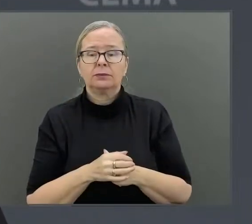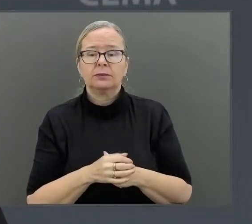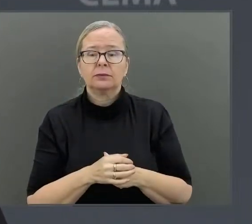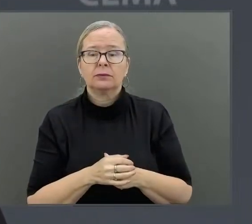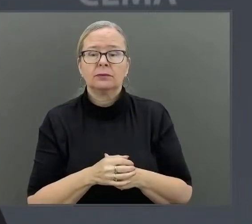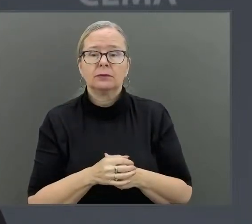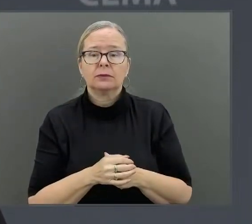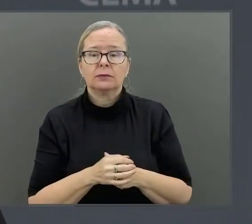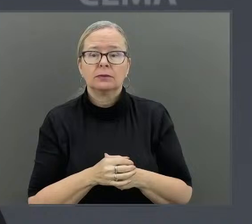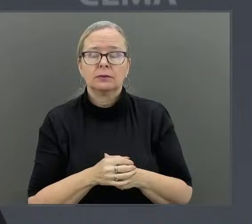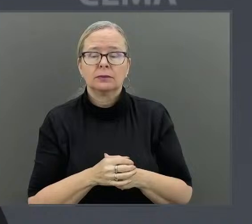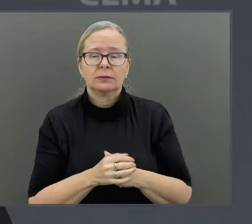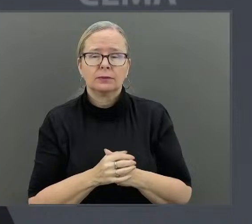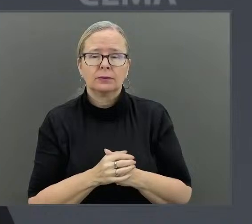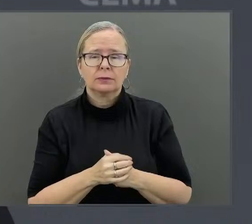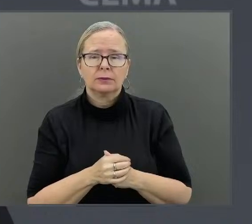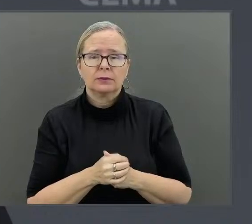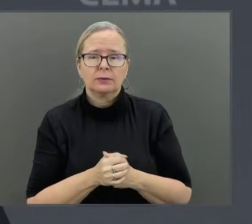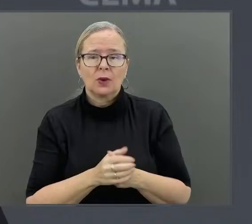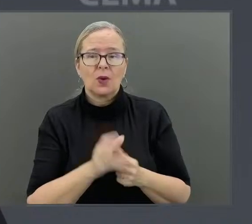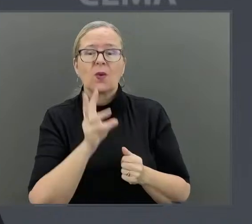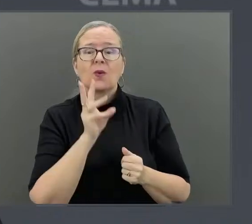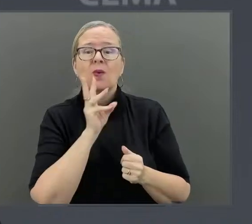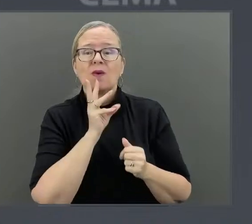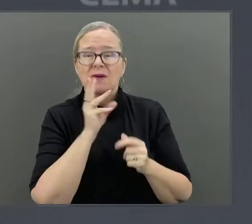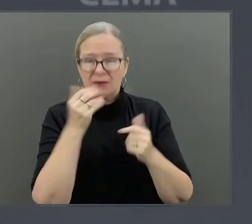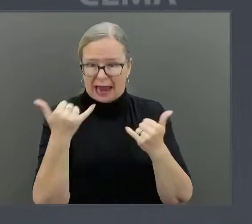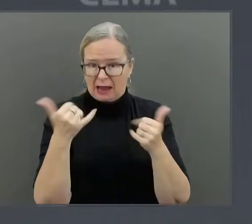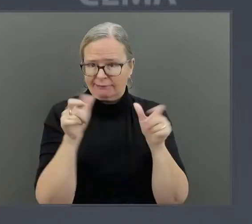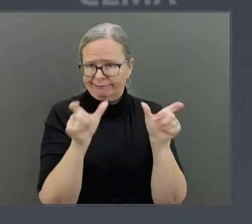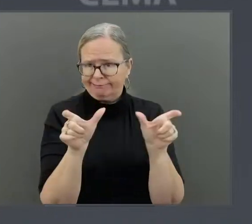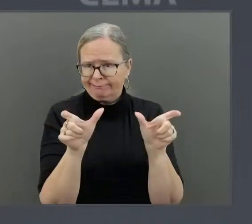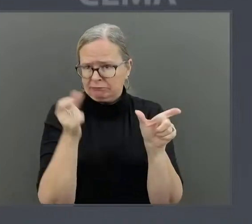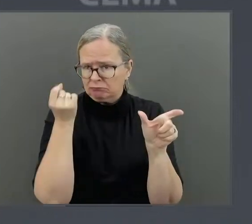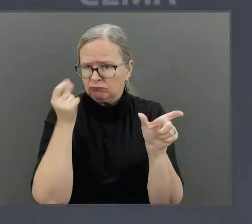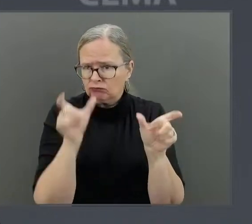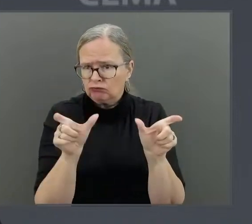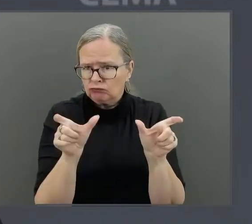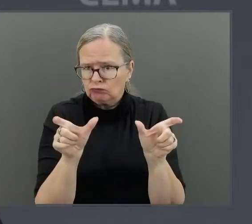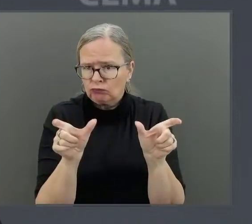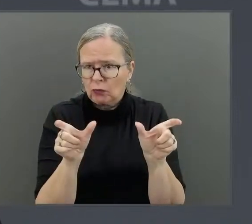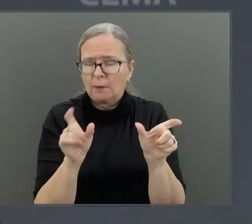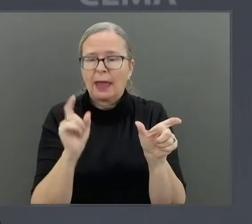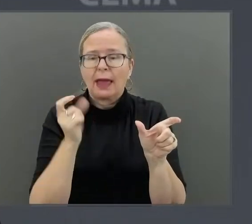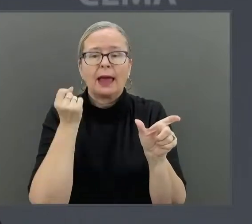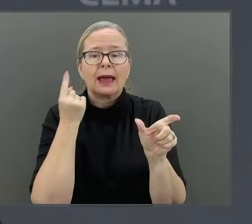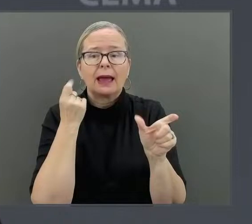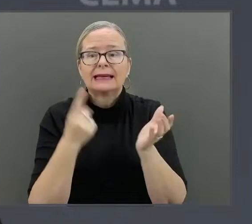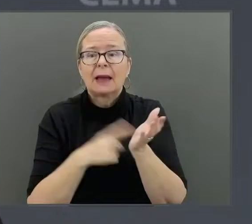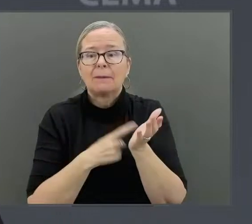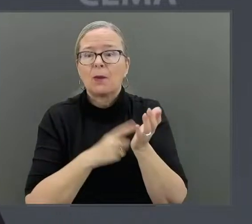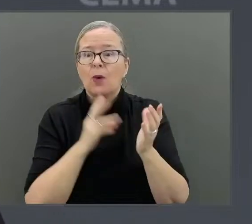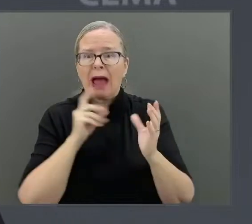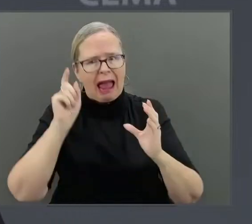are necessary to meet regulatory standards for water quality public health and safety and to